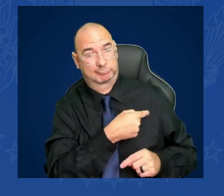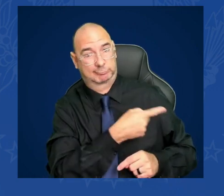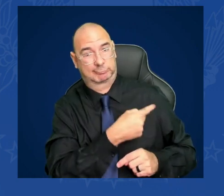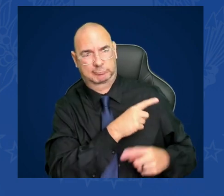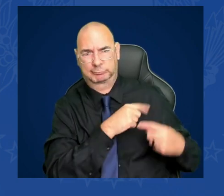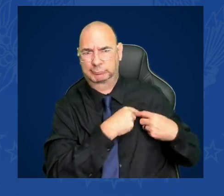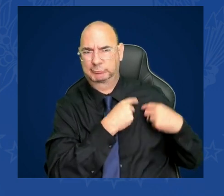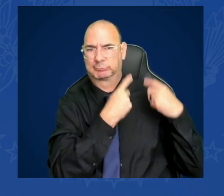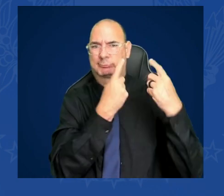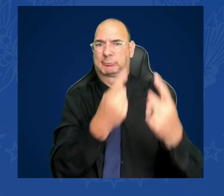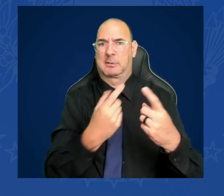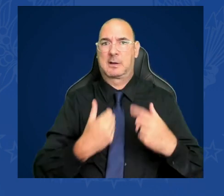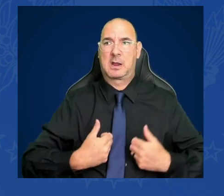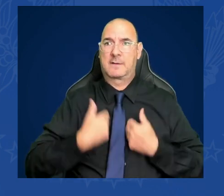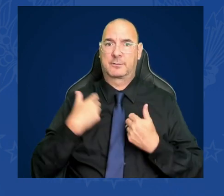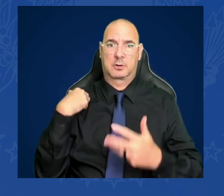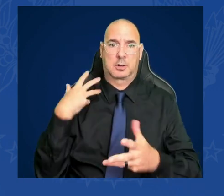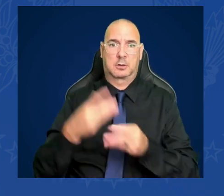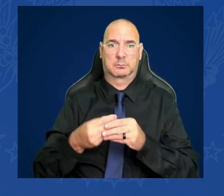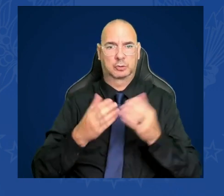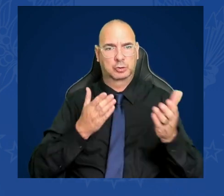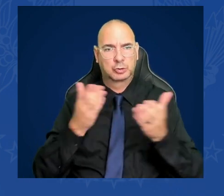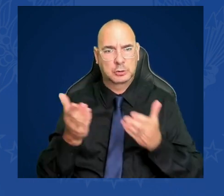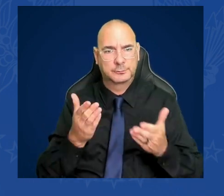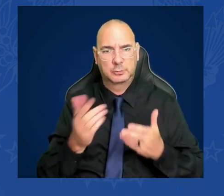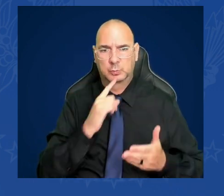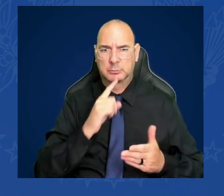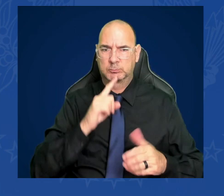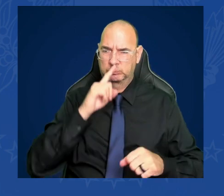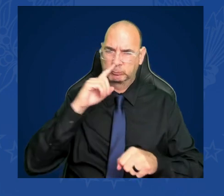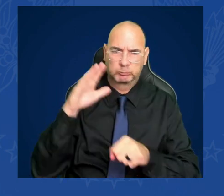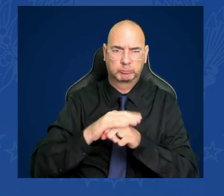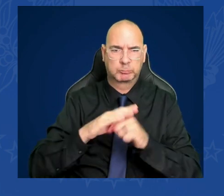of devotion to community protection of a city,